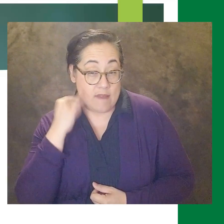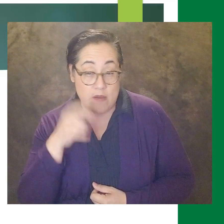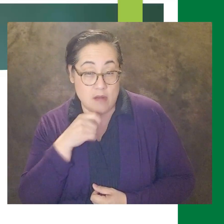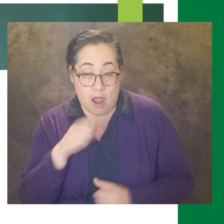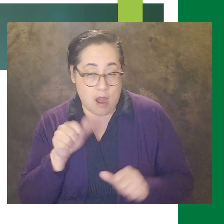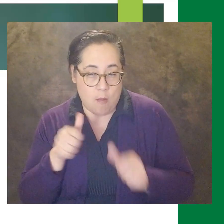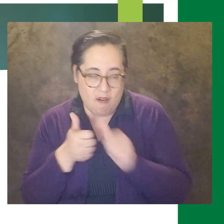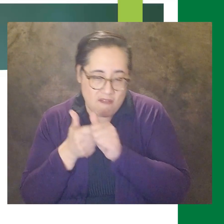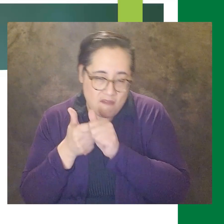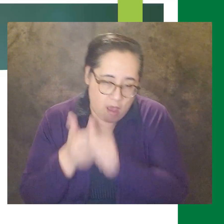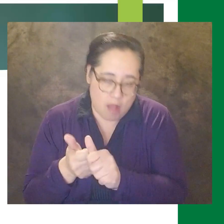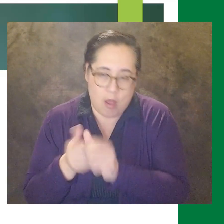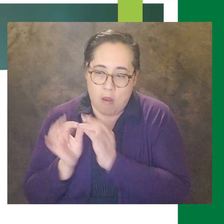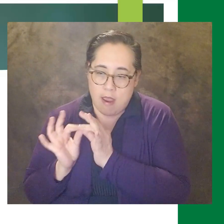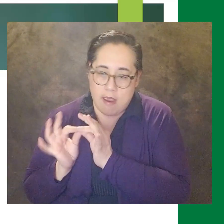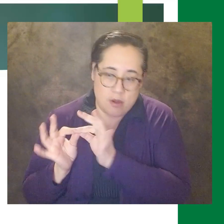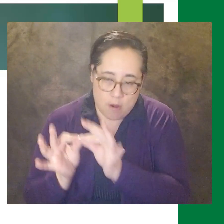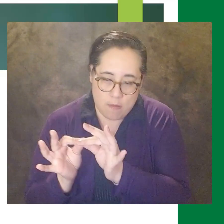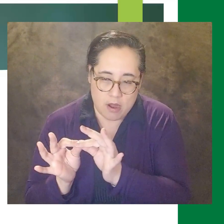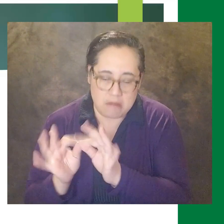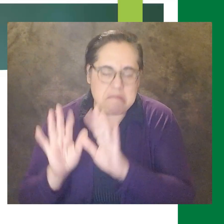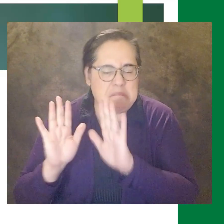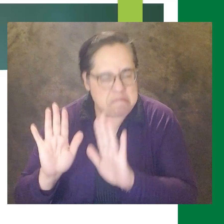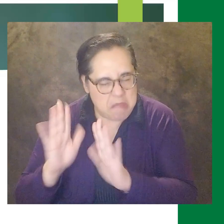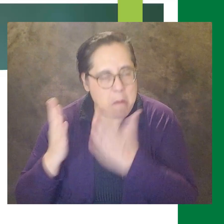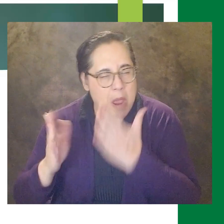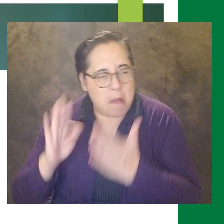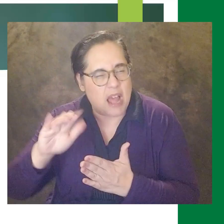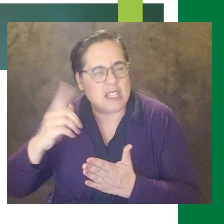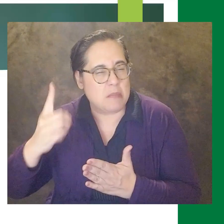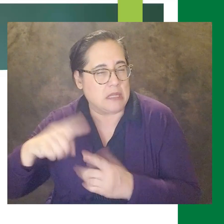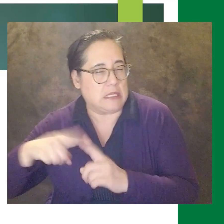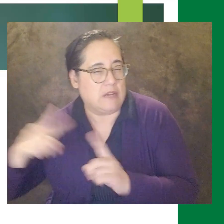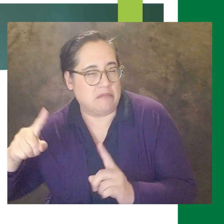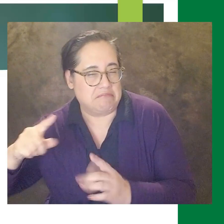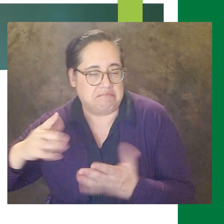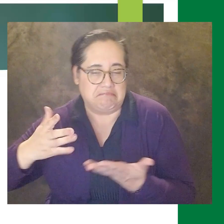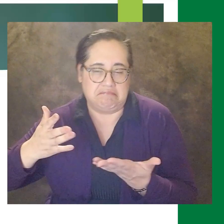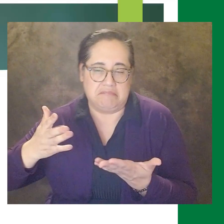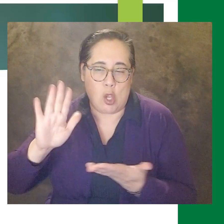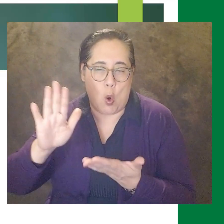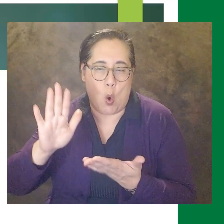interpreting that might be something else. Maybe your, your speed isn't there yet,